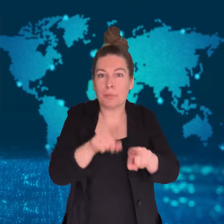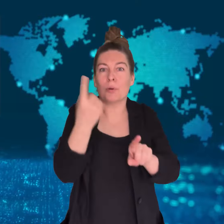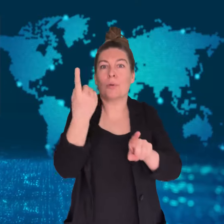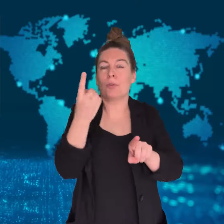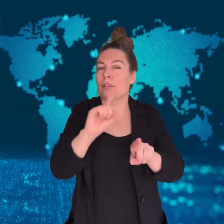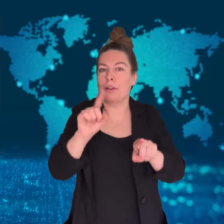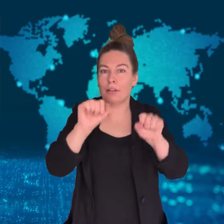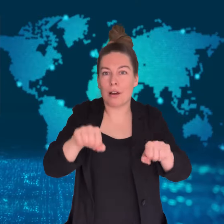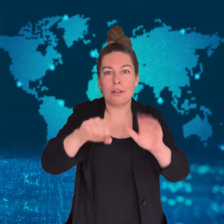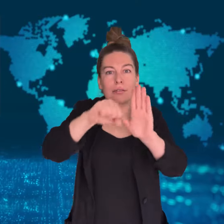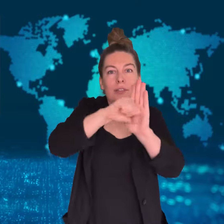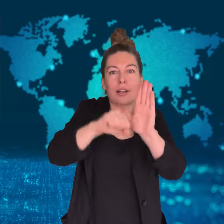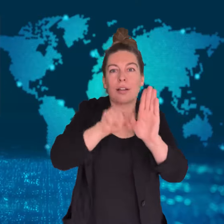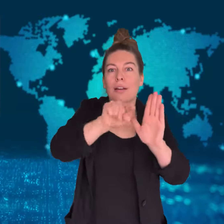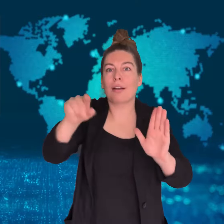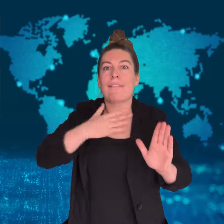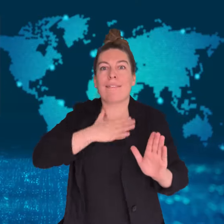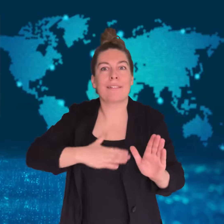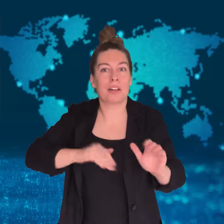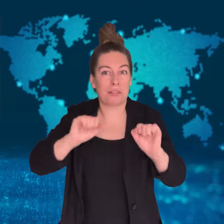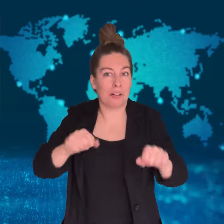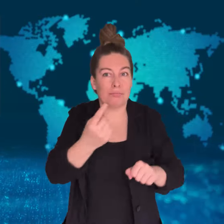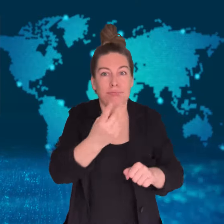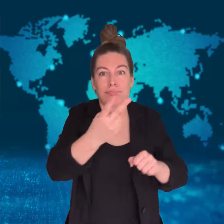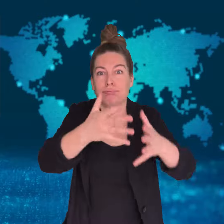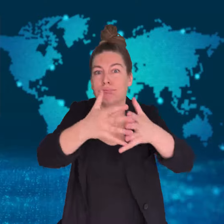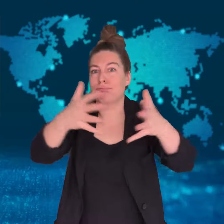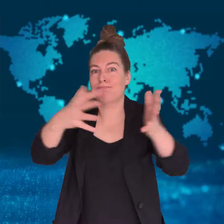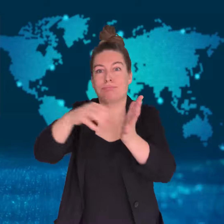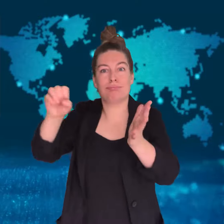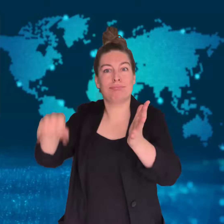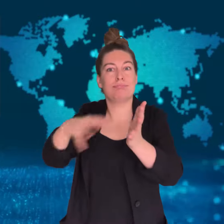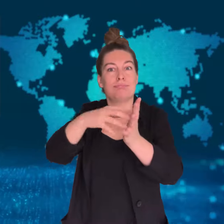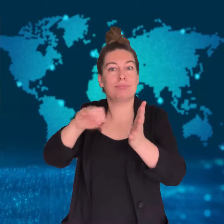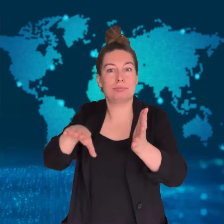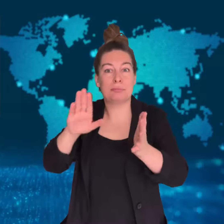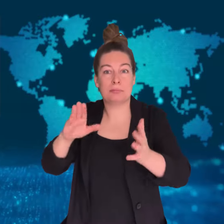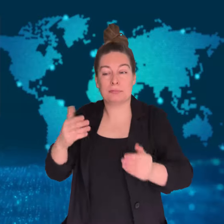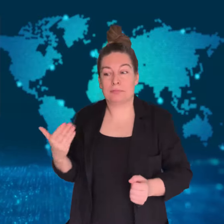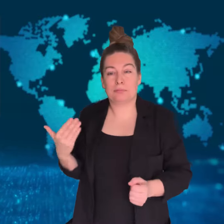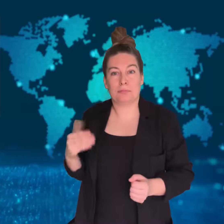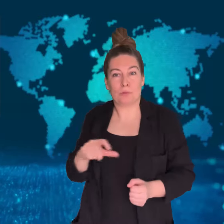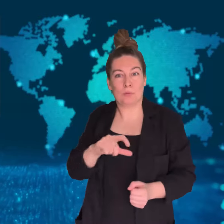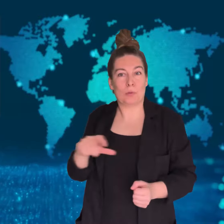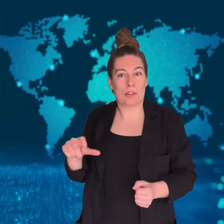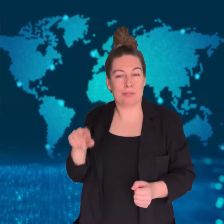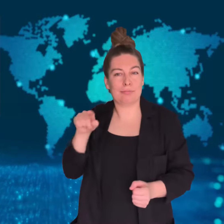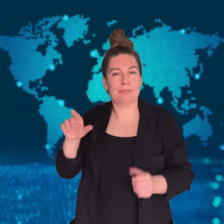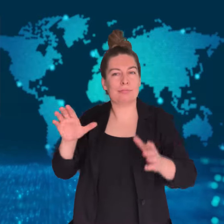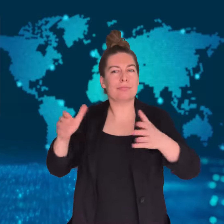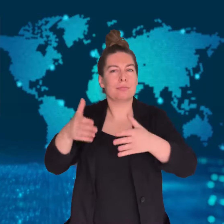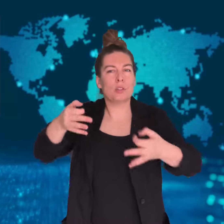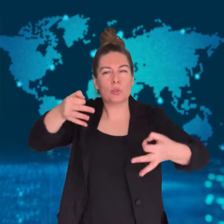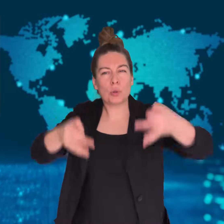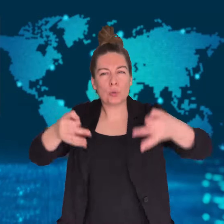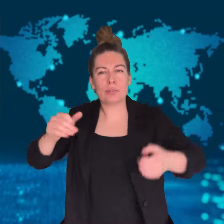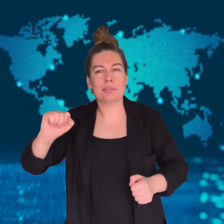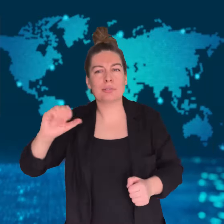Trump would very likely have been removed from ballots in many states around the US.